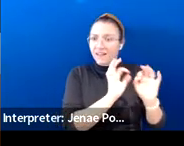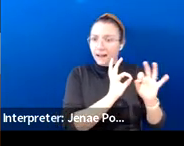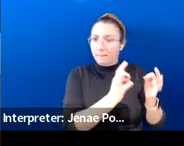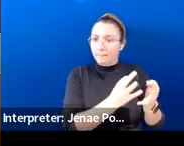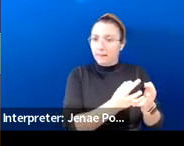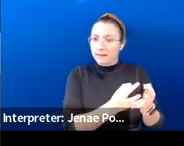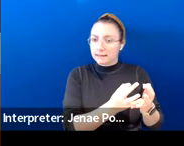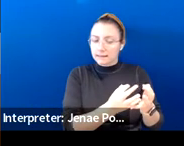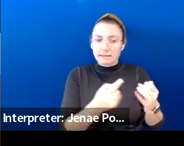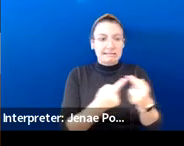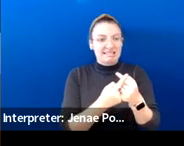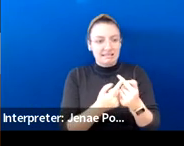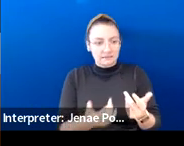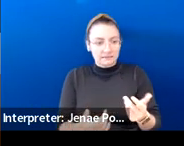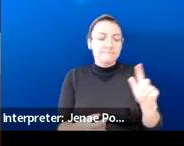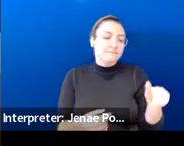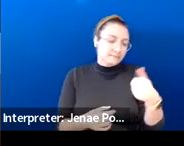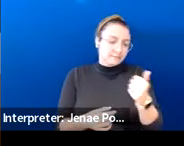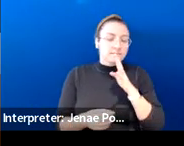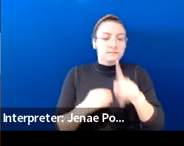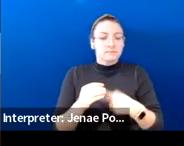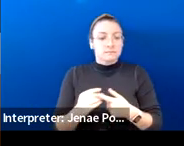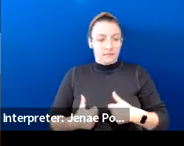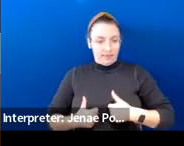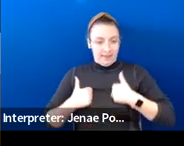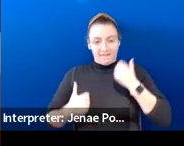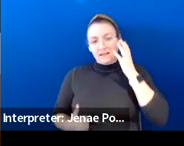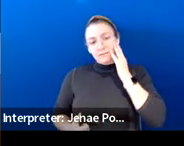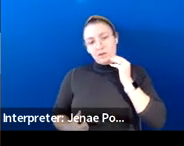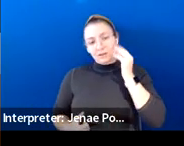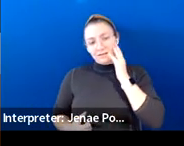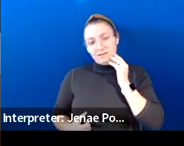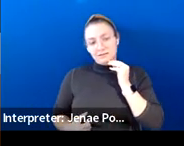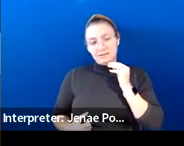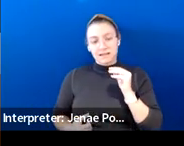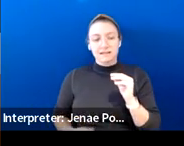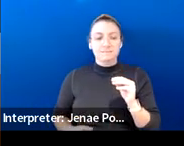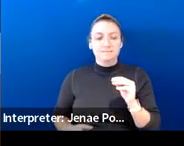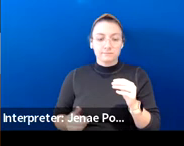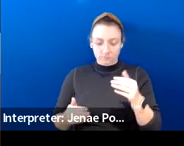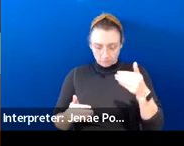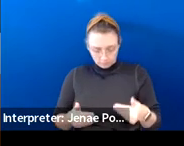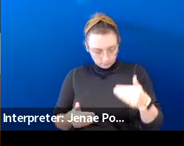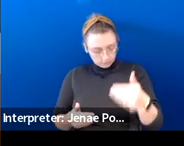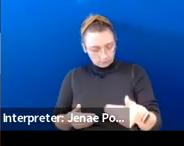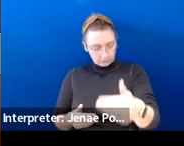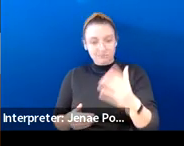And I talk about life experiences, and this can be explained as serious a series of experiences that create a stressful impact.